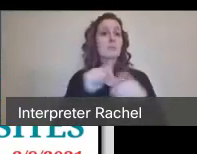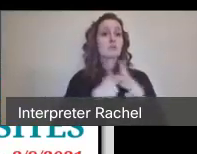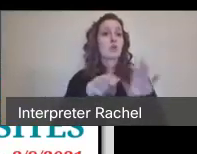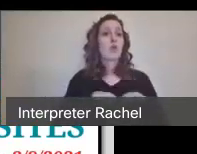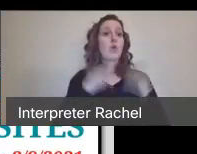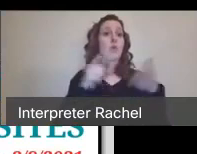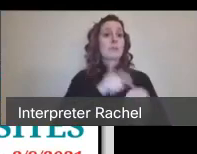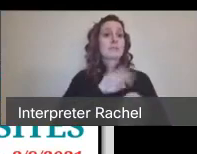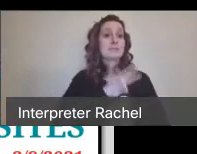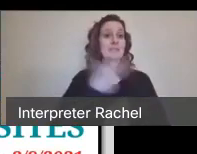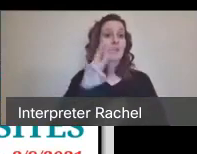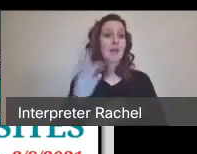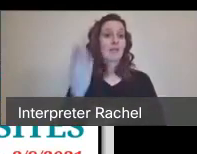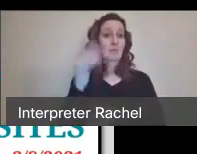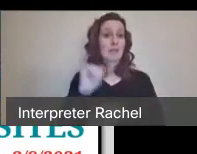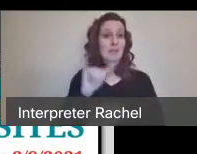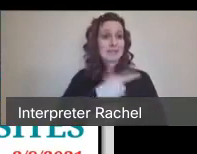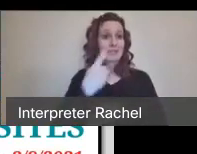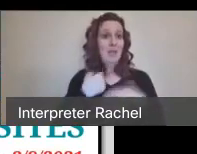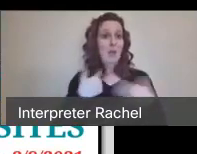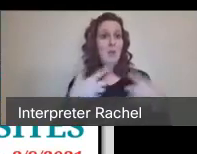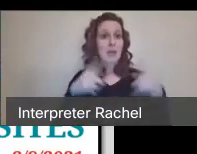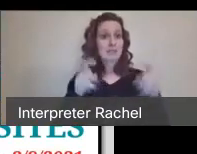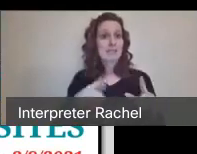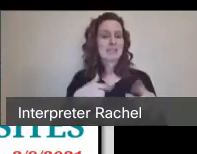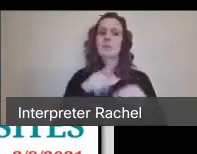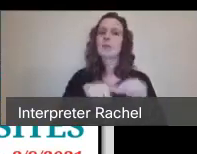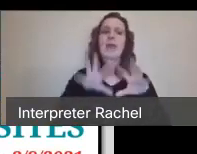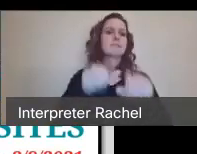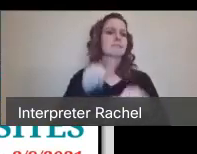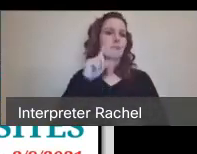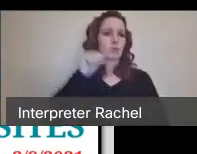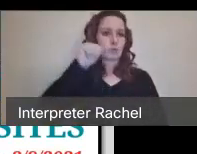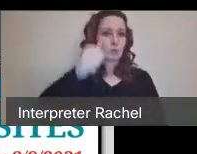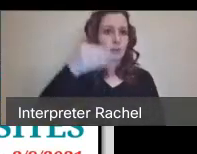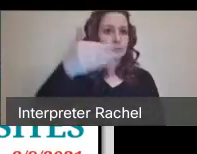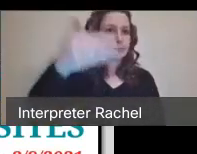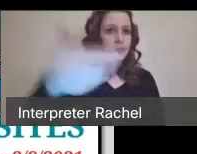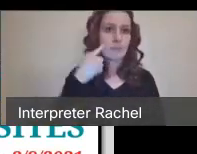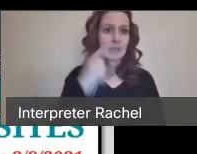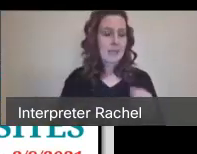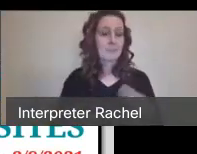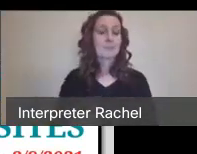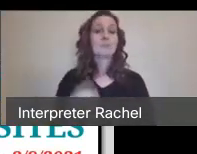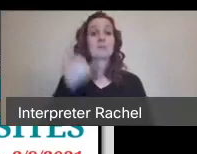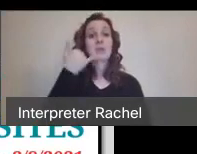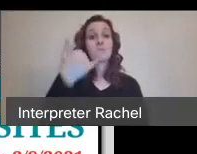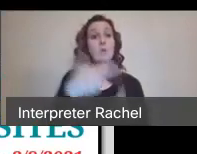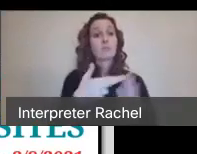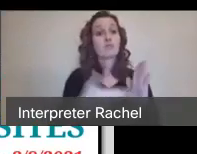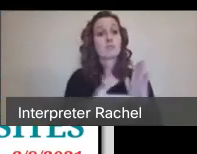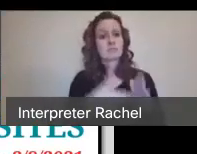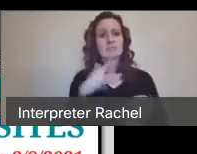you want to be tested, you cannot book ahead. Phone registration is available for all six of our sites